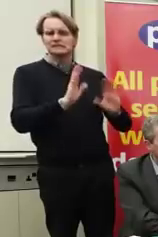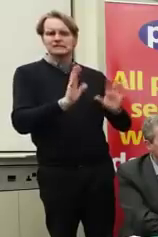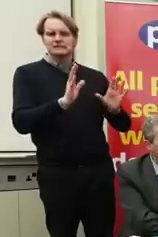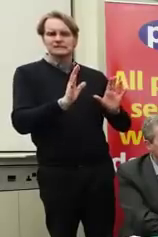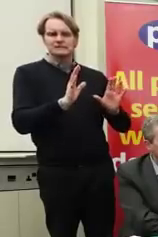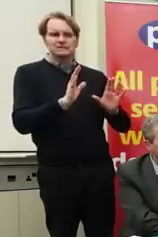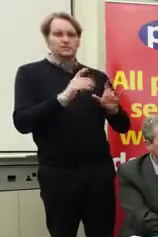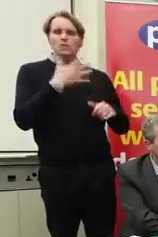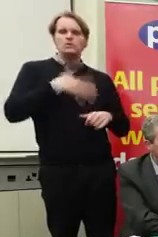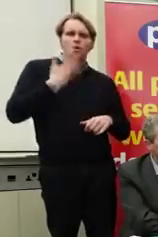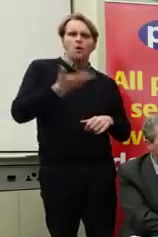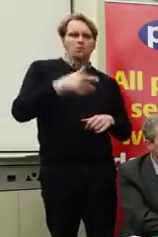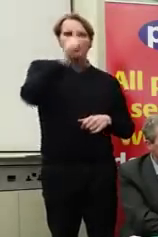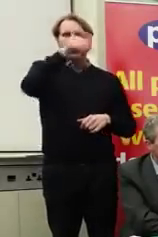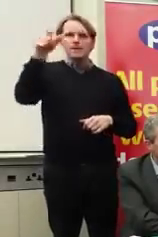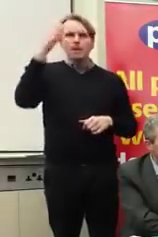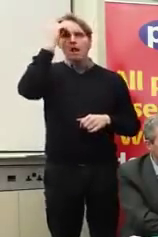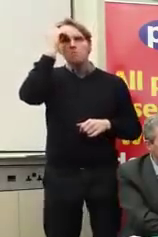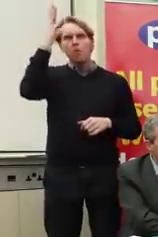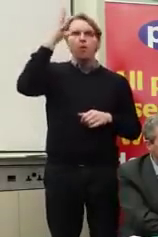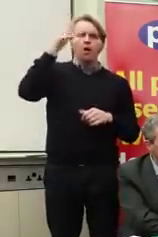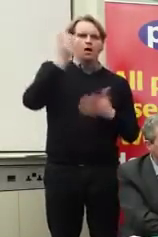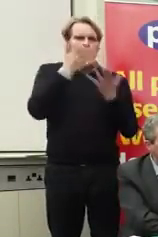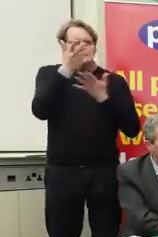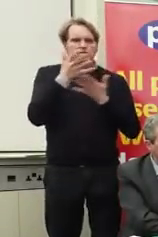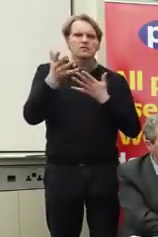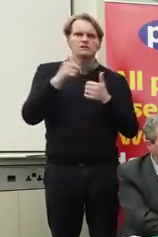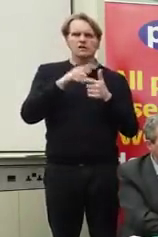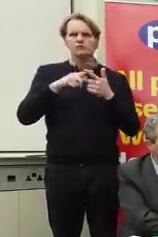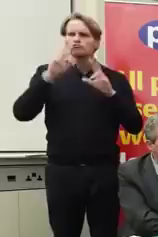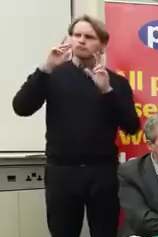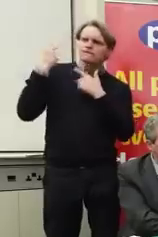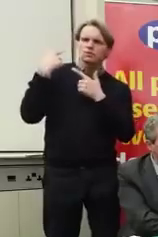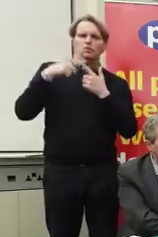consultants who again do a review, take a large amount of money out and then the